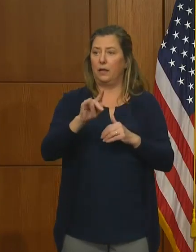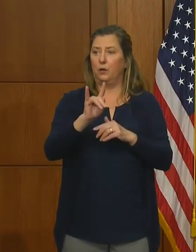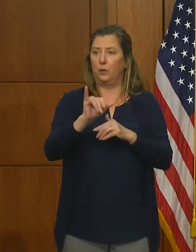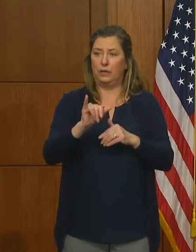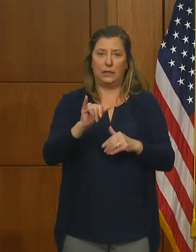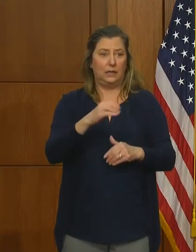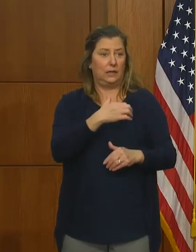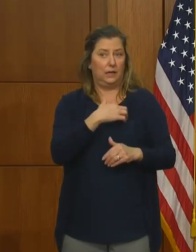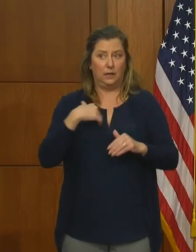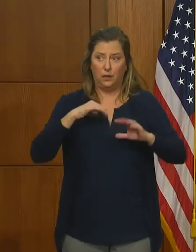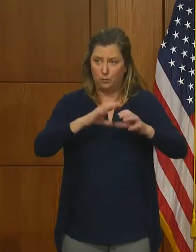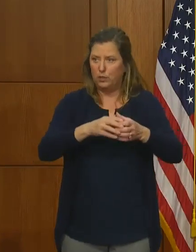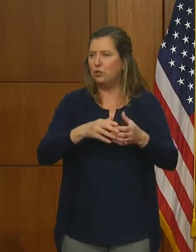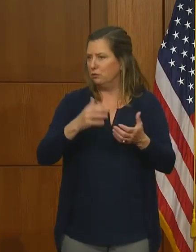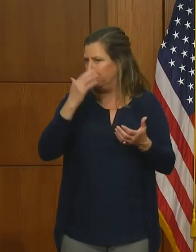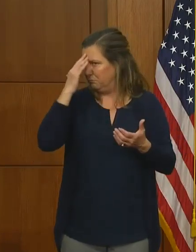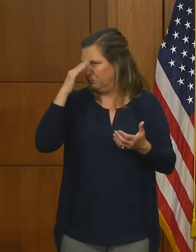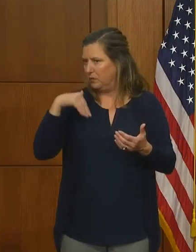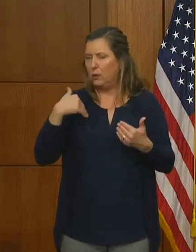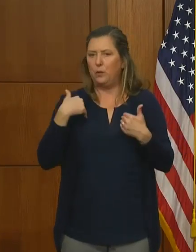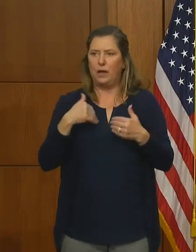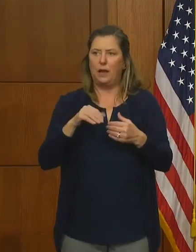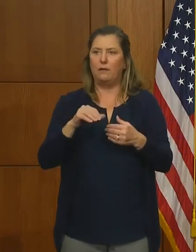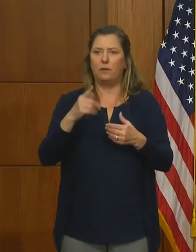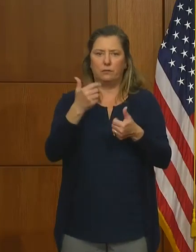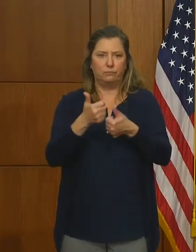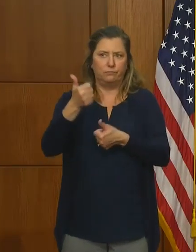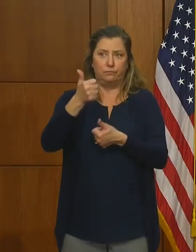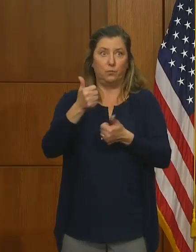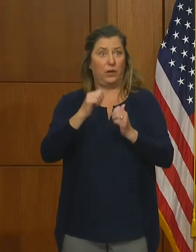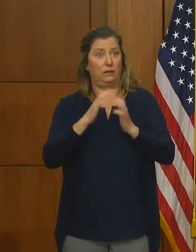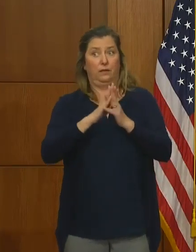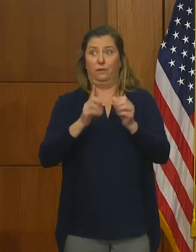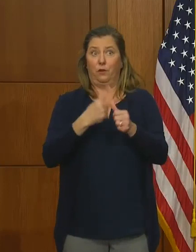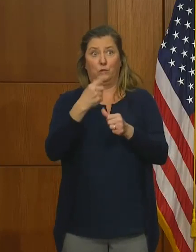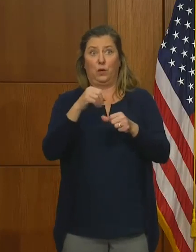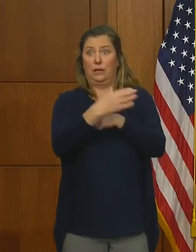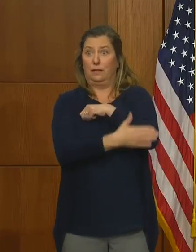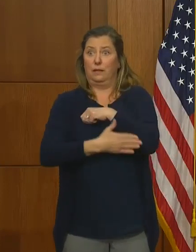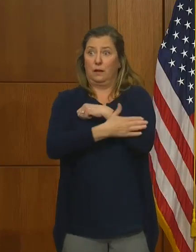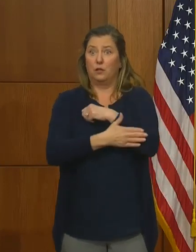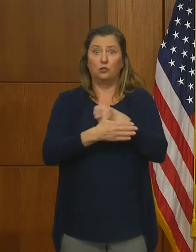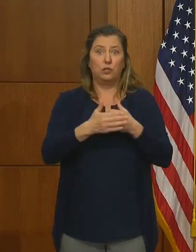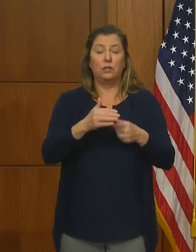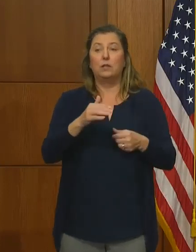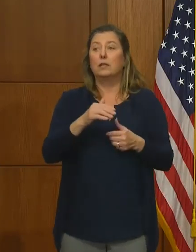I'M GOOD WORK FOR EXAMPLE LIKE. THE HEALTH EQUITY A COMMISSION-